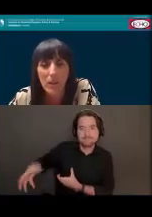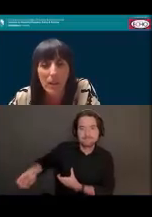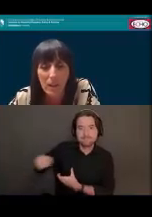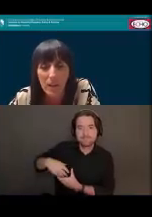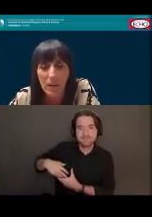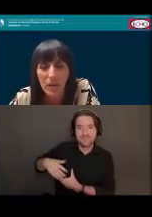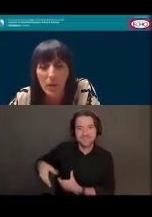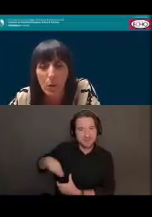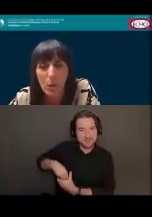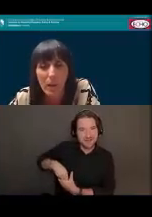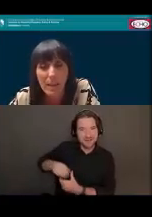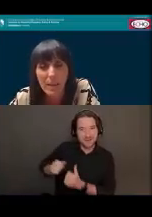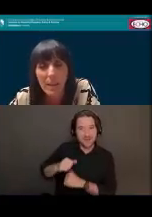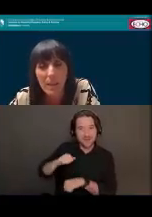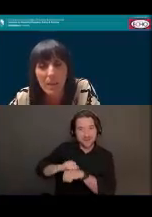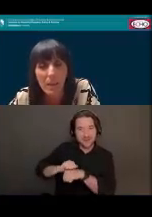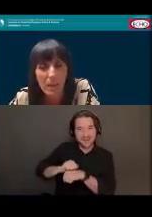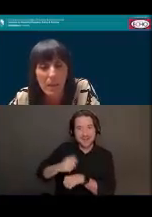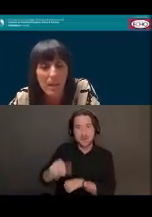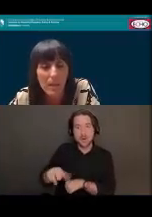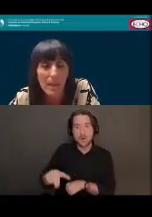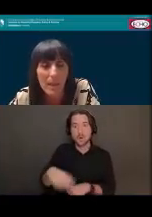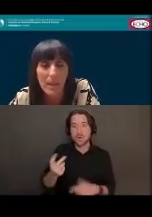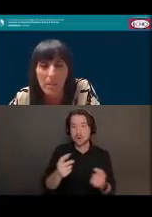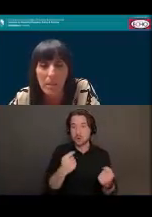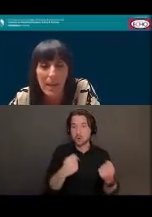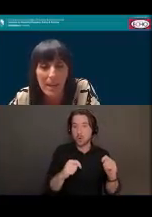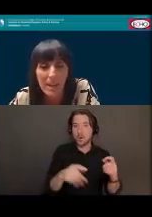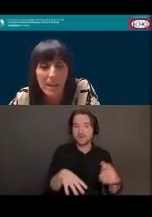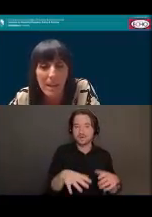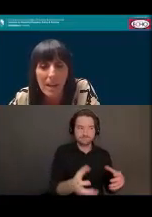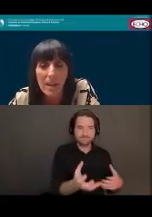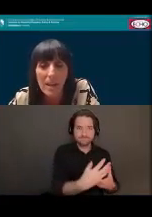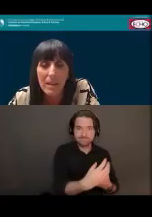clutching those toys. It really is starting to blend that